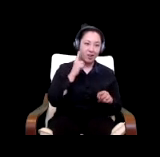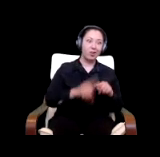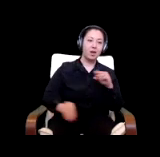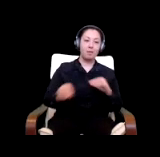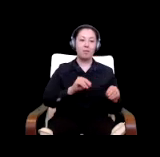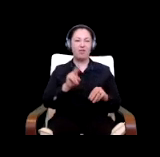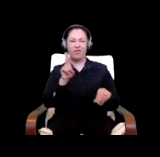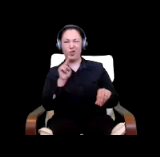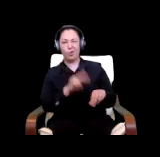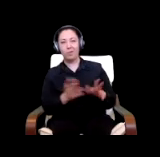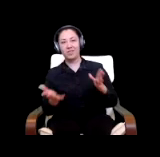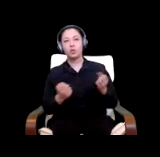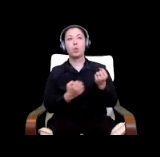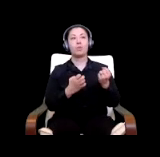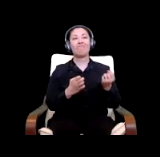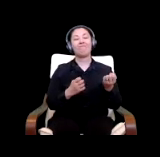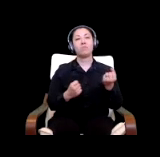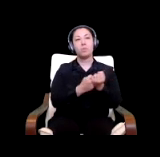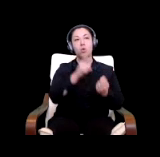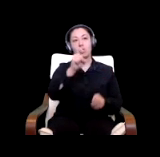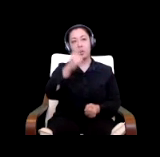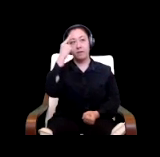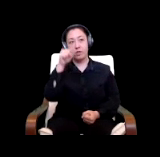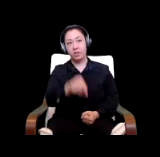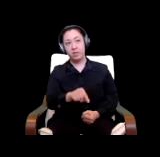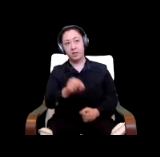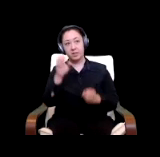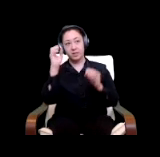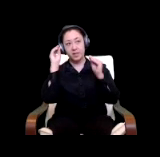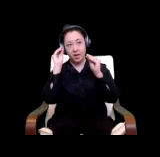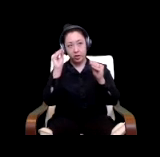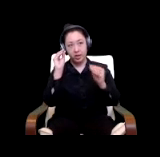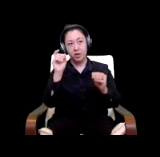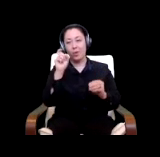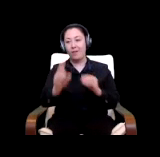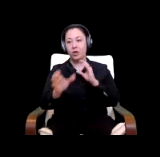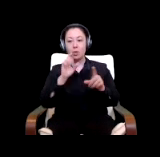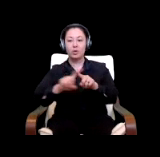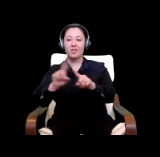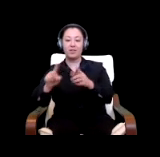needed here is to communicate via numerous sensory channels as we have talked about using